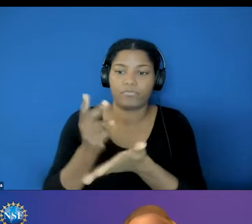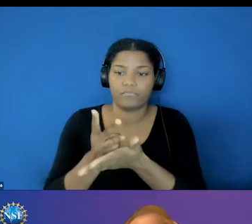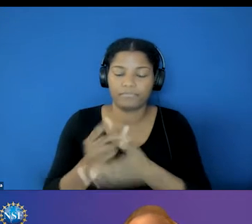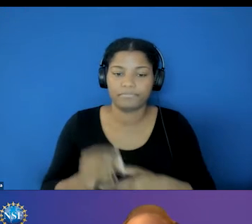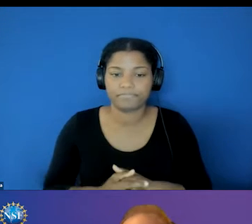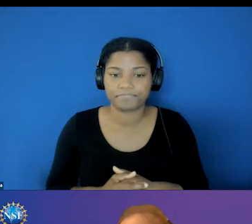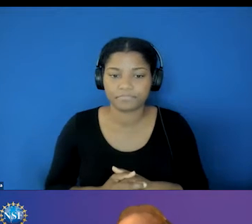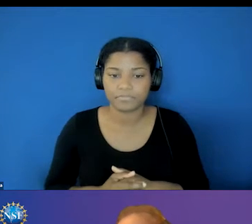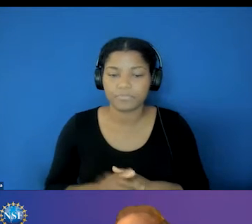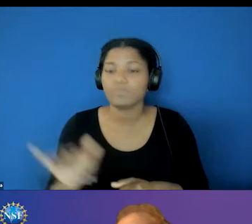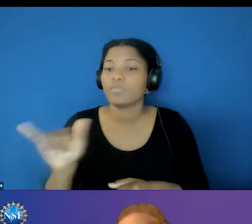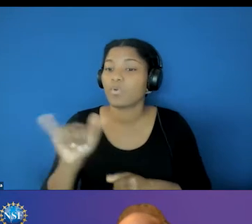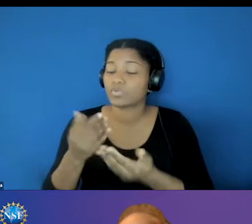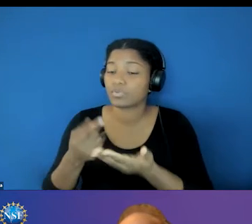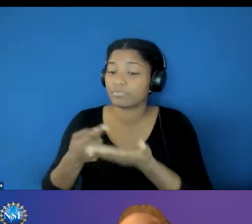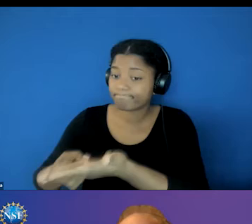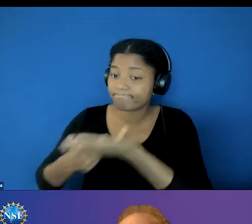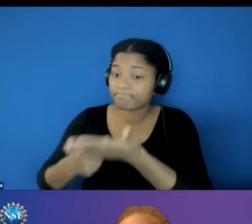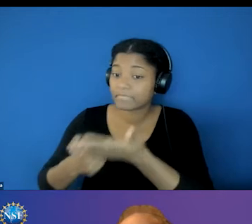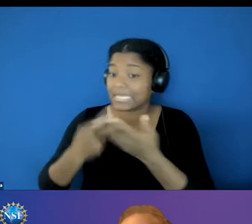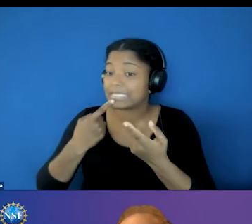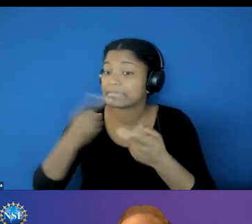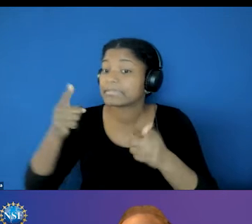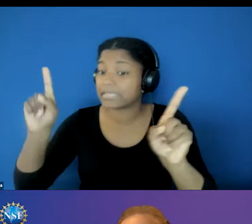Also, talk to successful PIs and get advice from them.